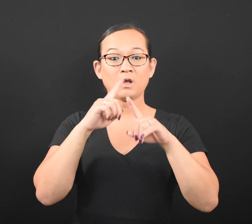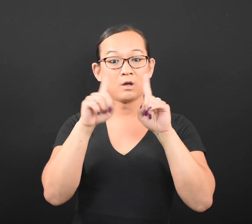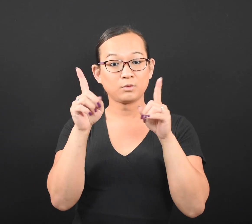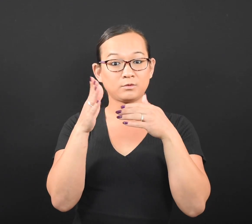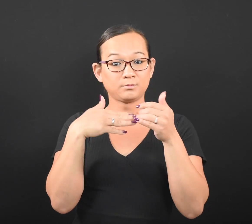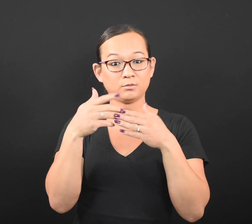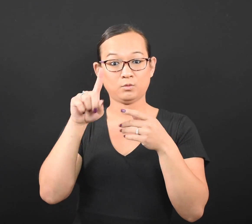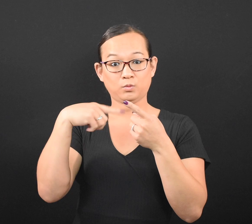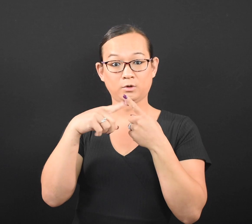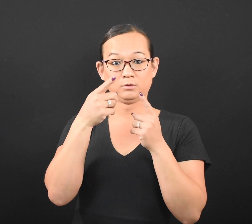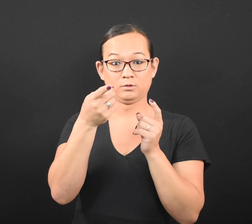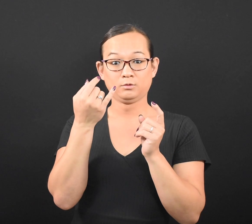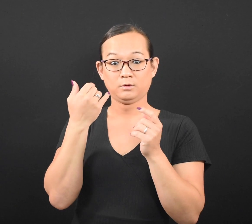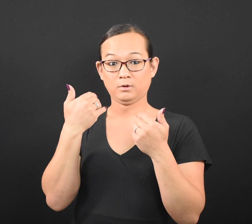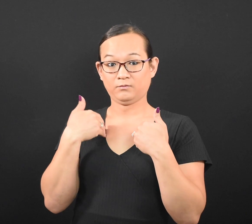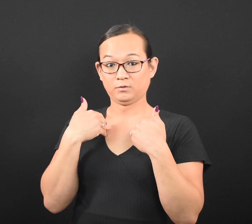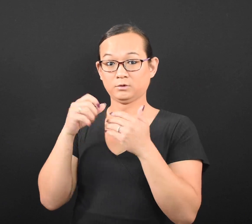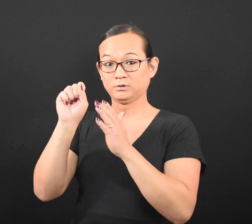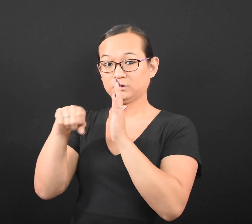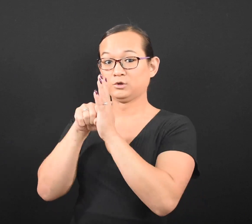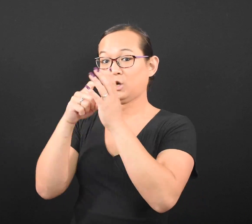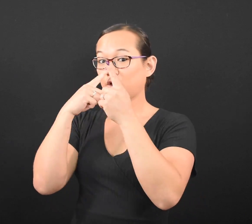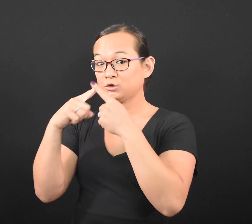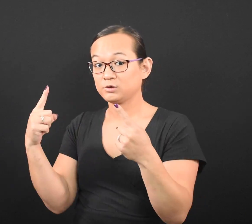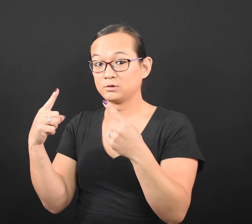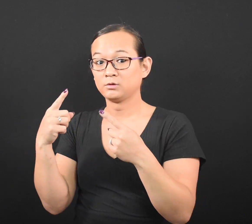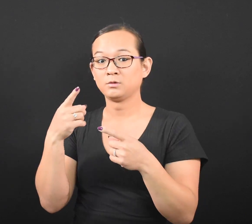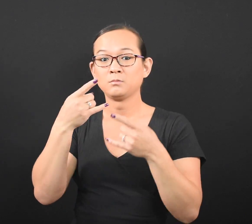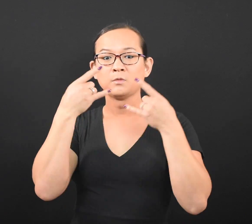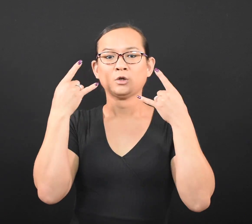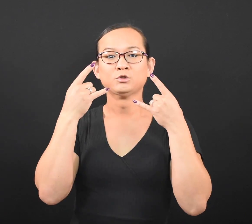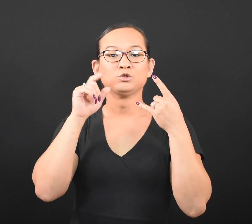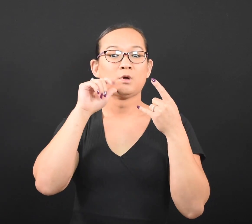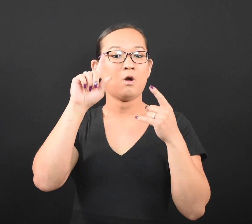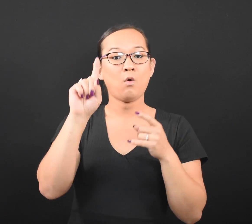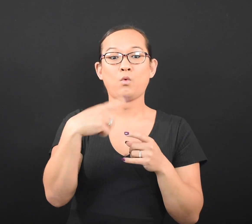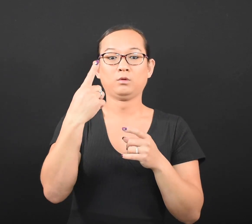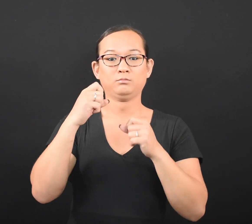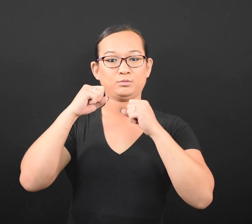However, if you have seasonal allergies, masks should not be your only protection against